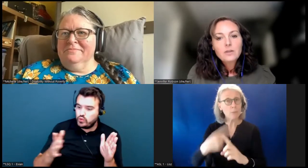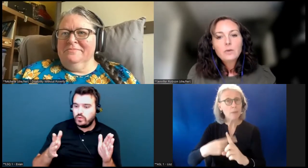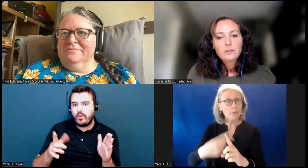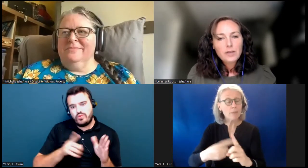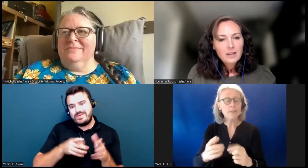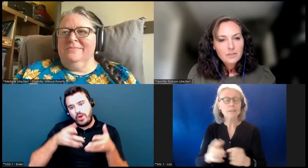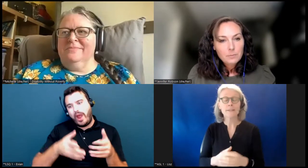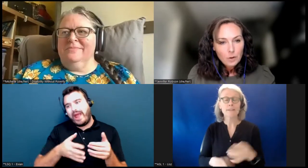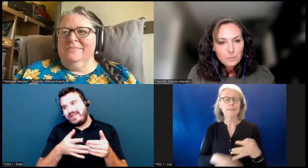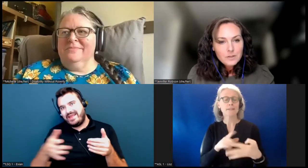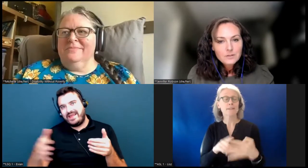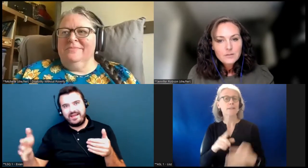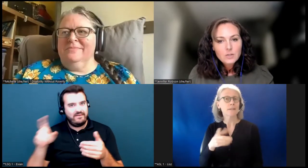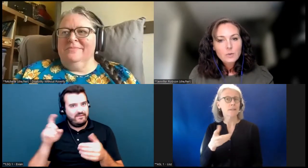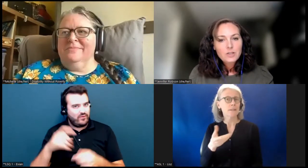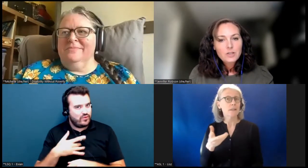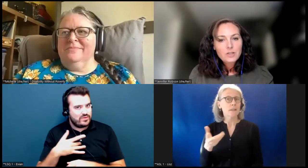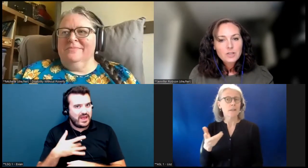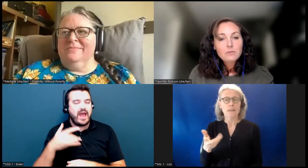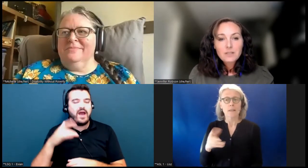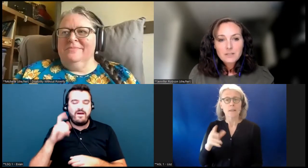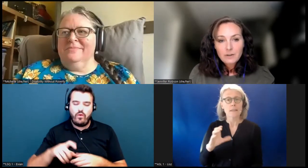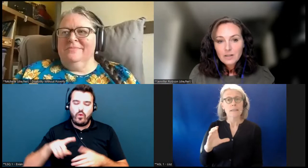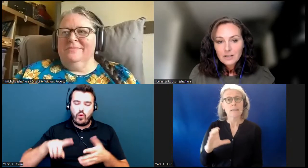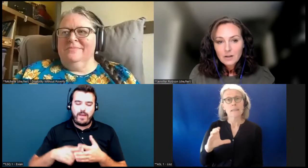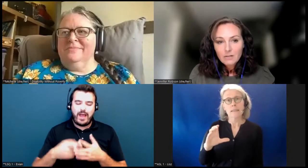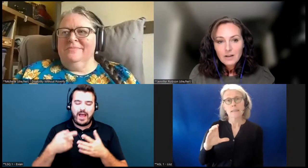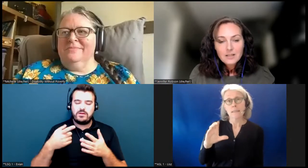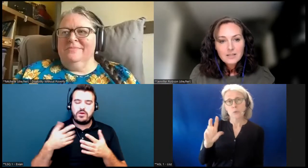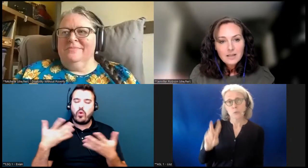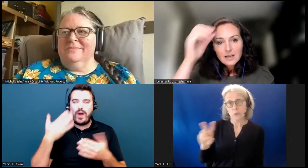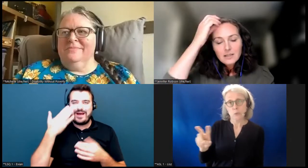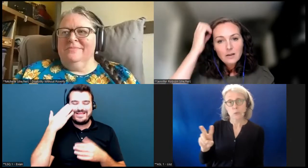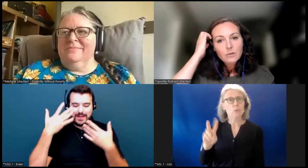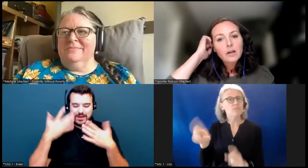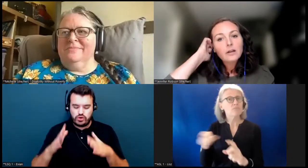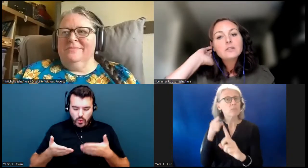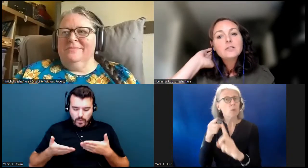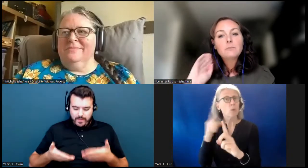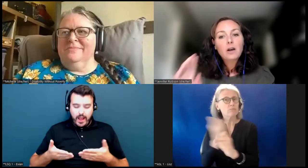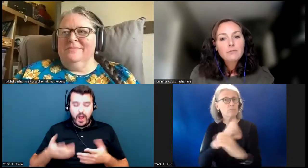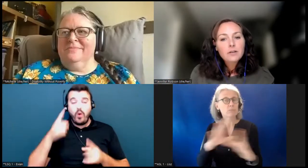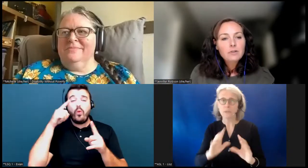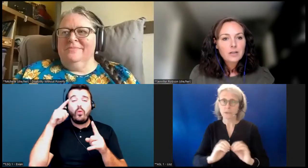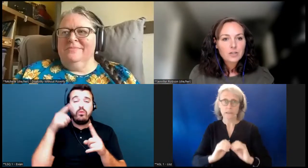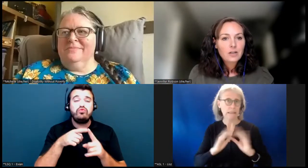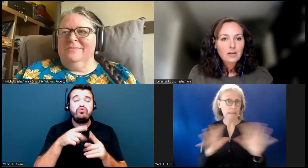AT LOOKING AT THE PURPOSE OF C22. IT IS CLEAR, RIGHT. IT HAS OUTLINED POVERTY REDUCTION AND